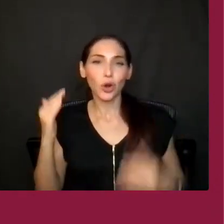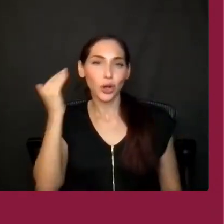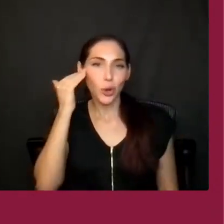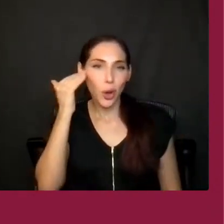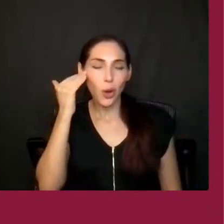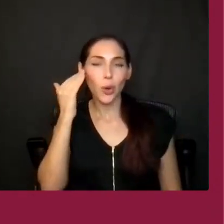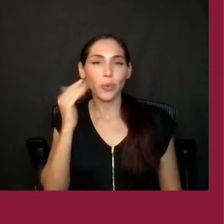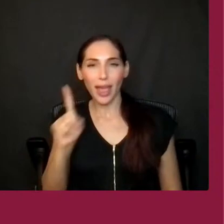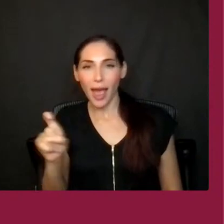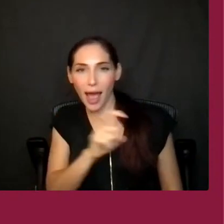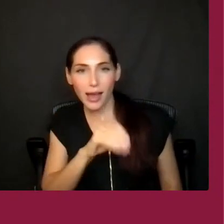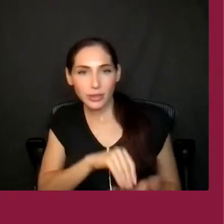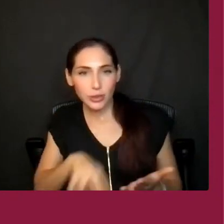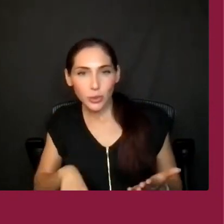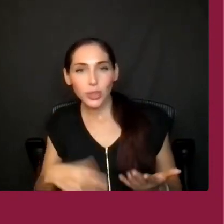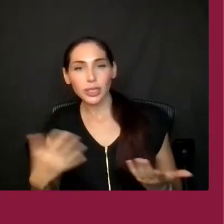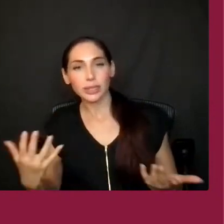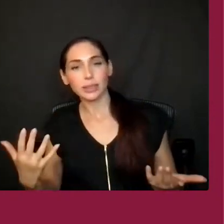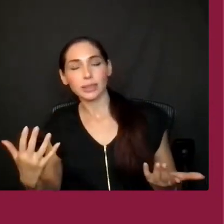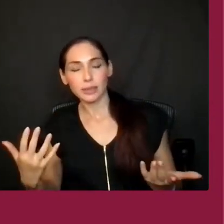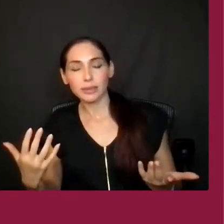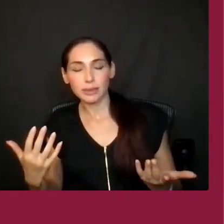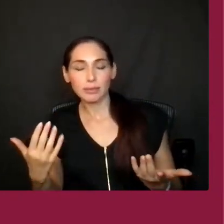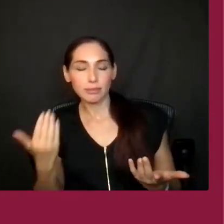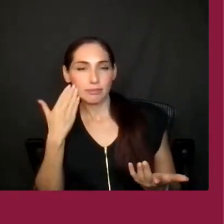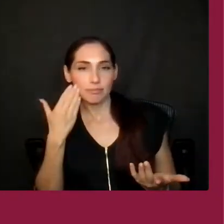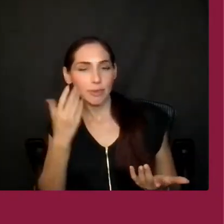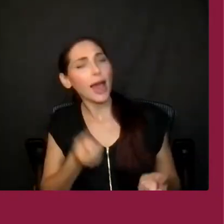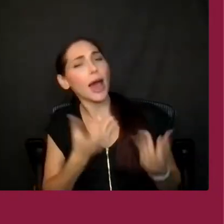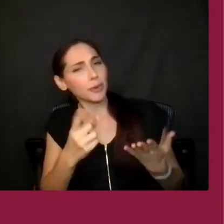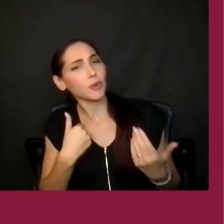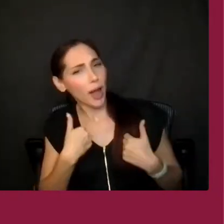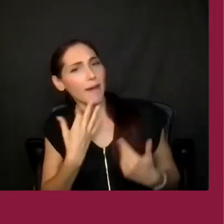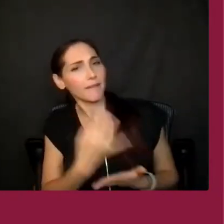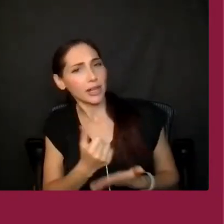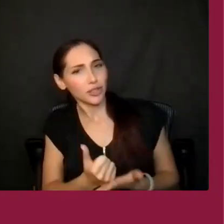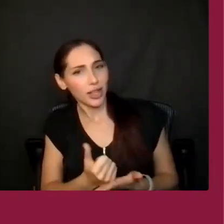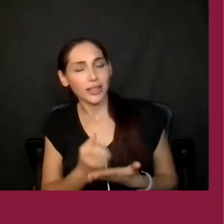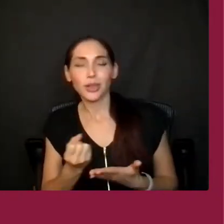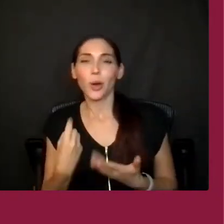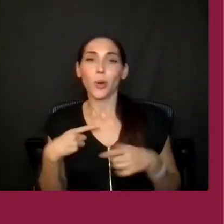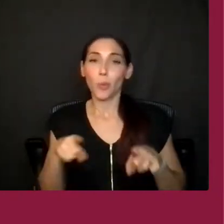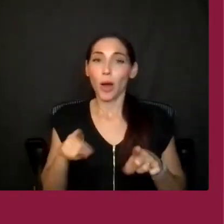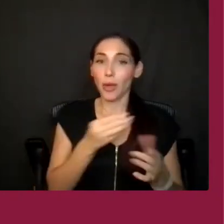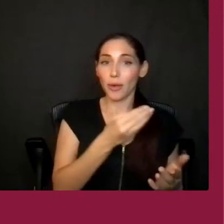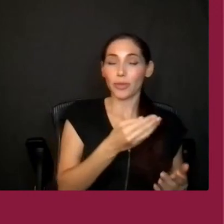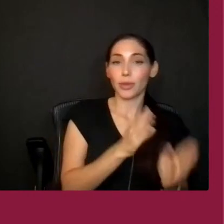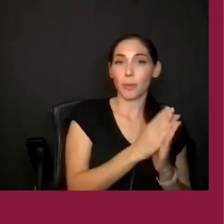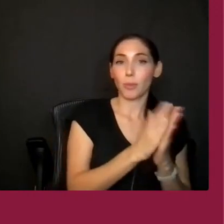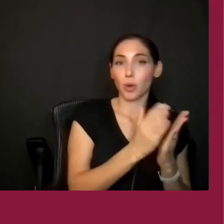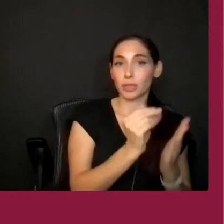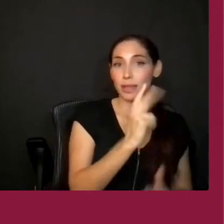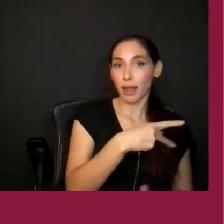students, they were told to go and while we were getting the funds over to books help or, uh, emergency grants or things